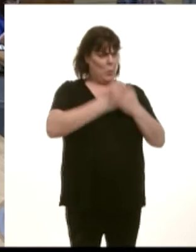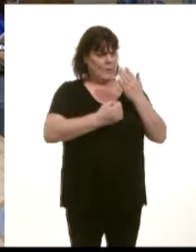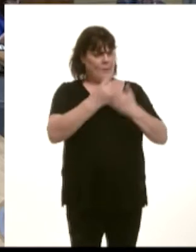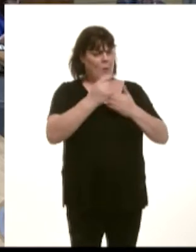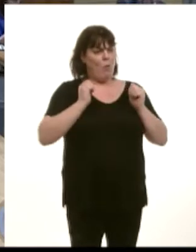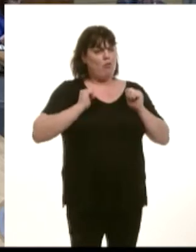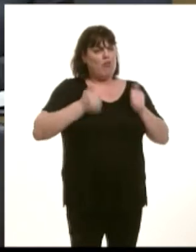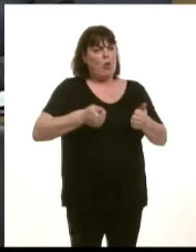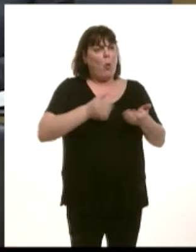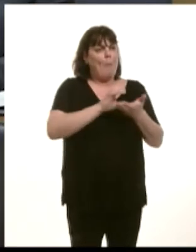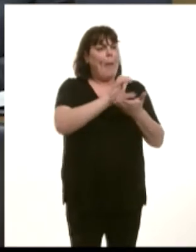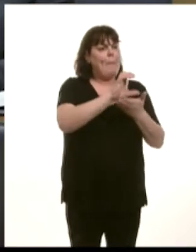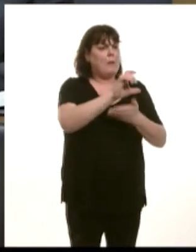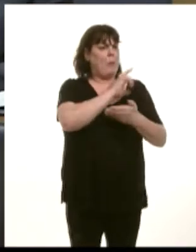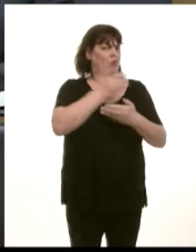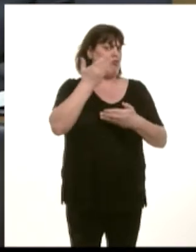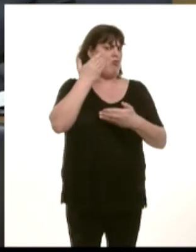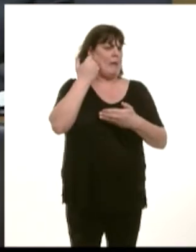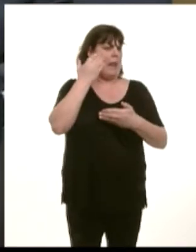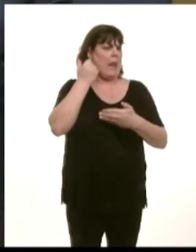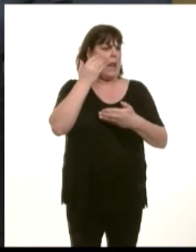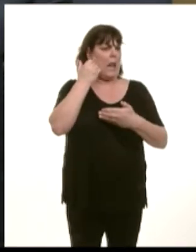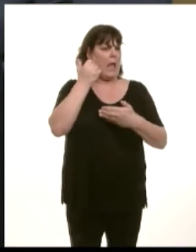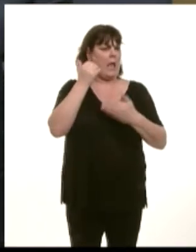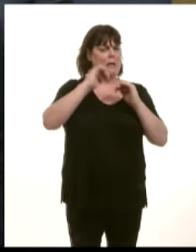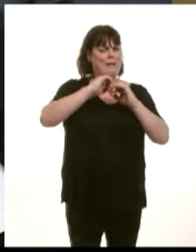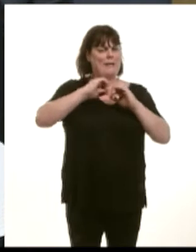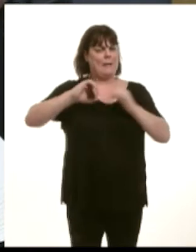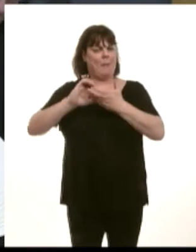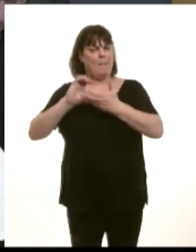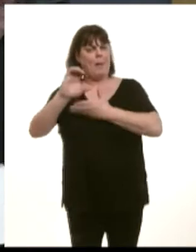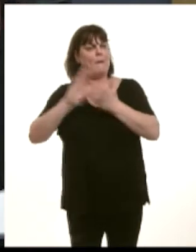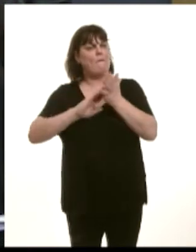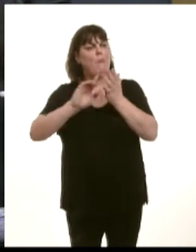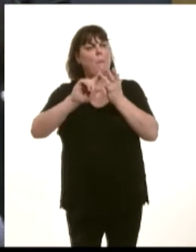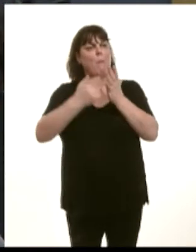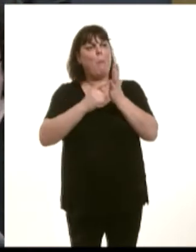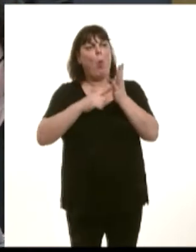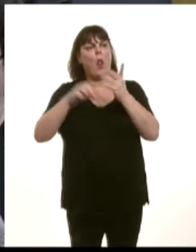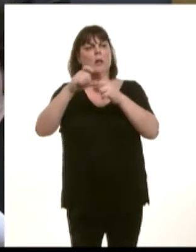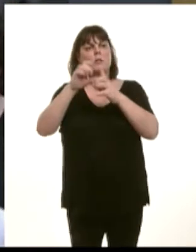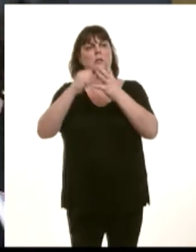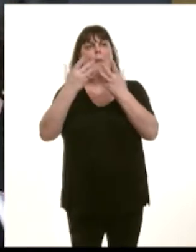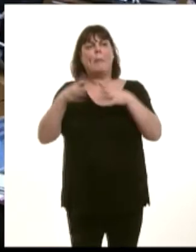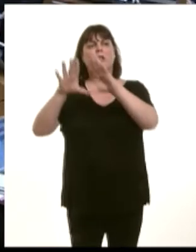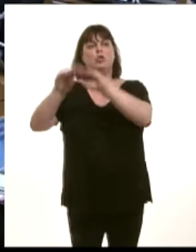following a decision to quash the separate payment for moorland? OAQ(4)2034(FM) Carwyn Jones: Well, the arrangements for the